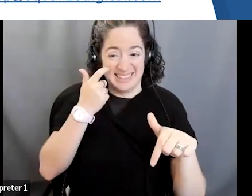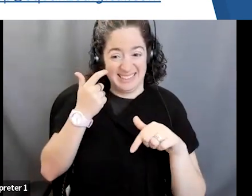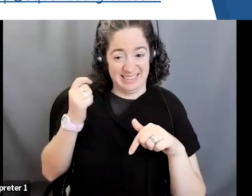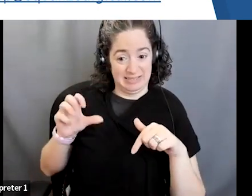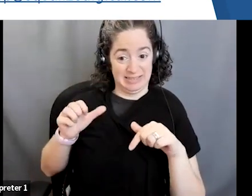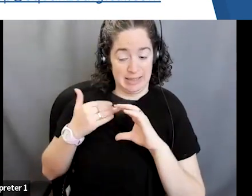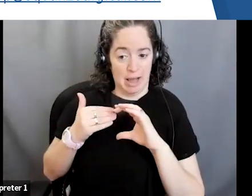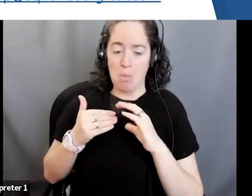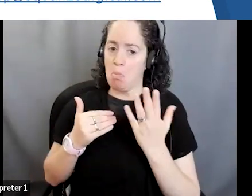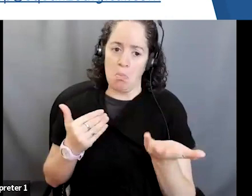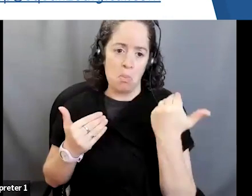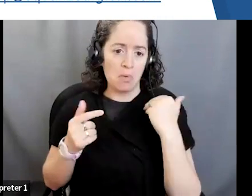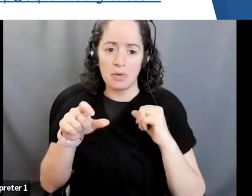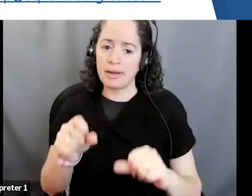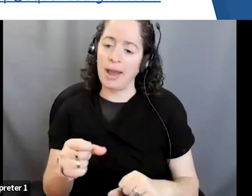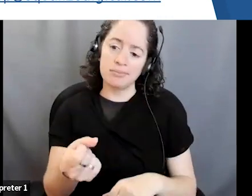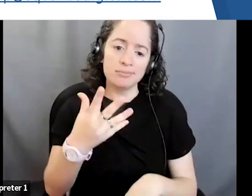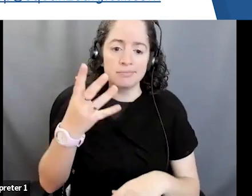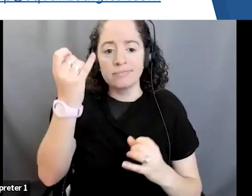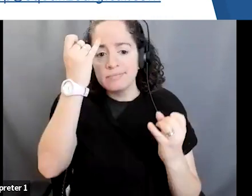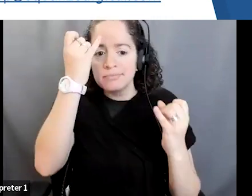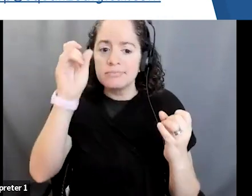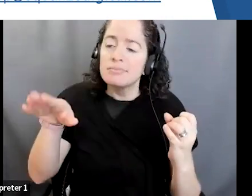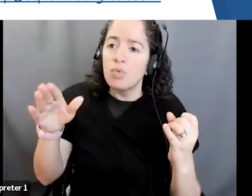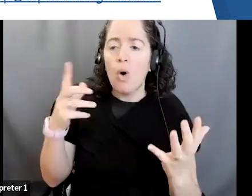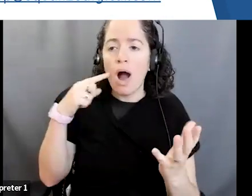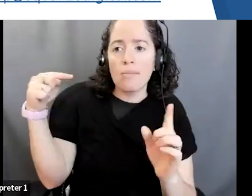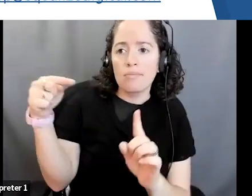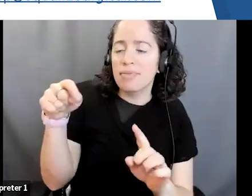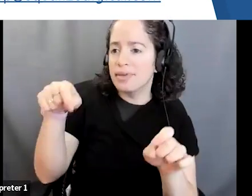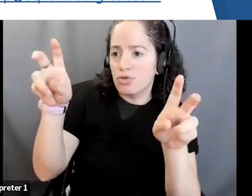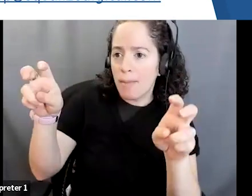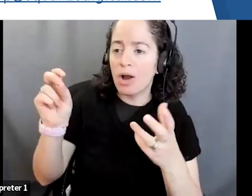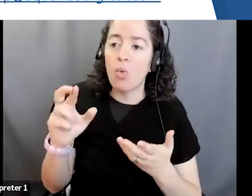for topics that you would like to learn if you would be interested in speaking, we are always looking for speaking,